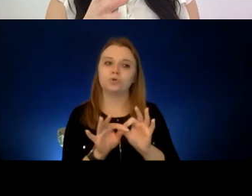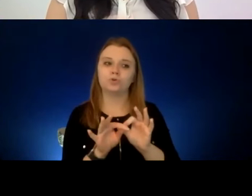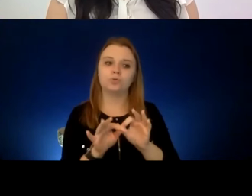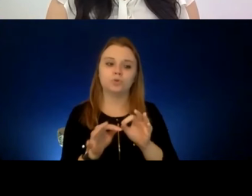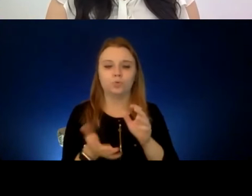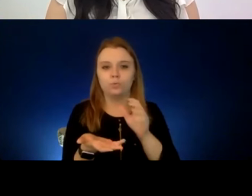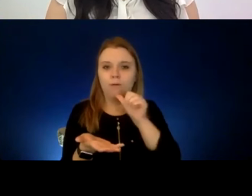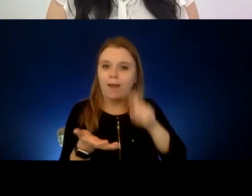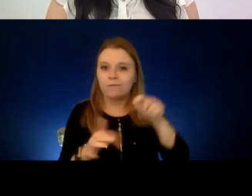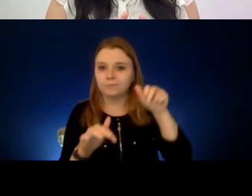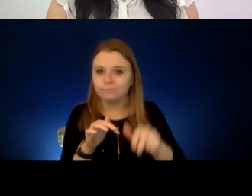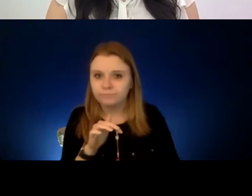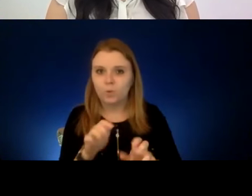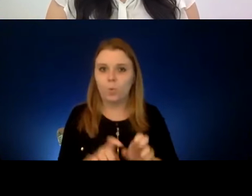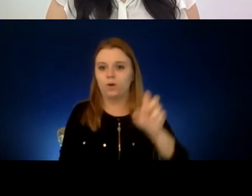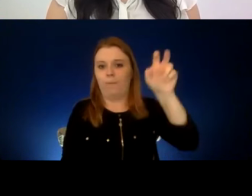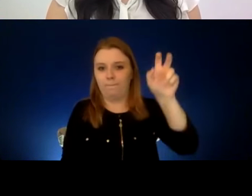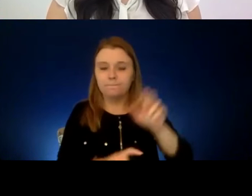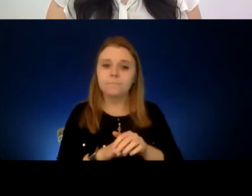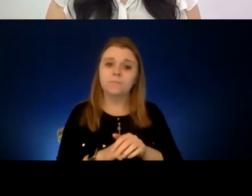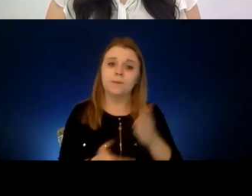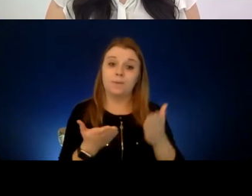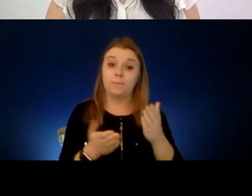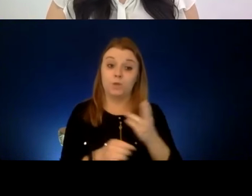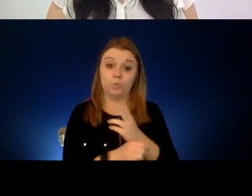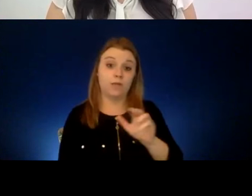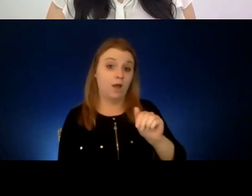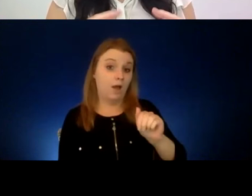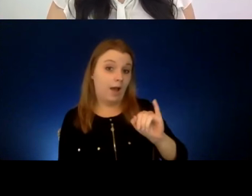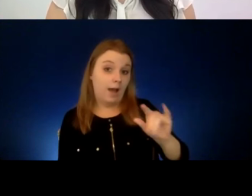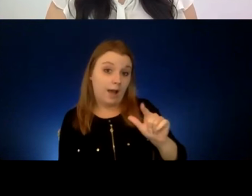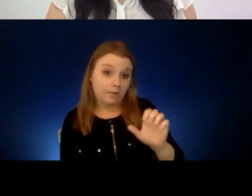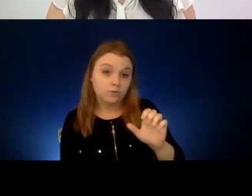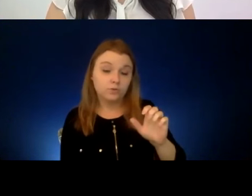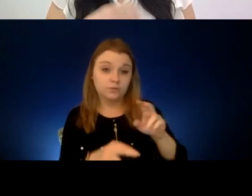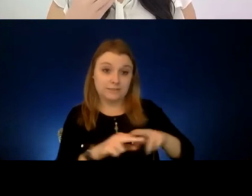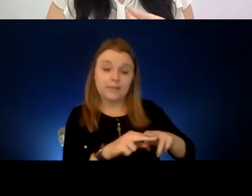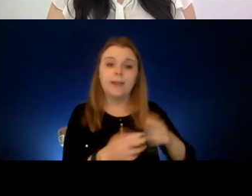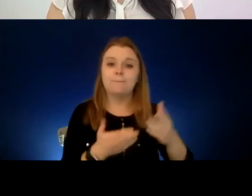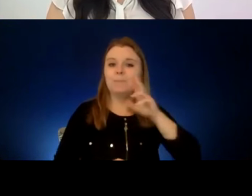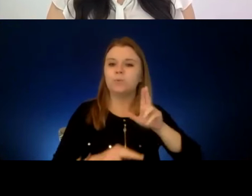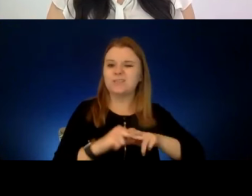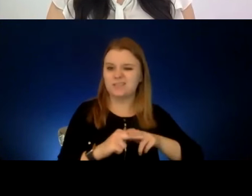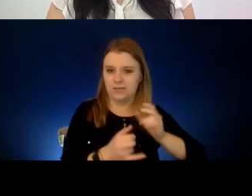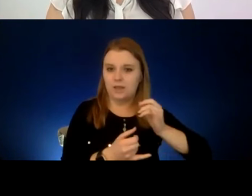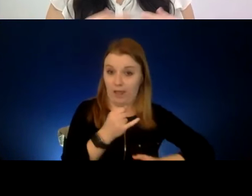They should have an aisle seat and you wanna maybe consider sitting them last because if you seat them first, which is always our first idea,